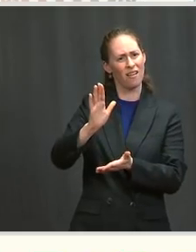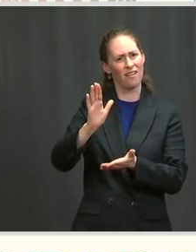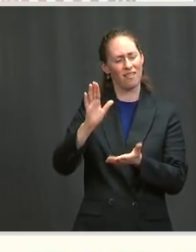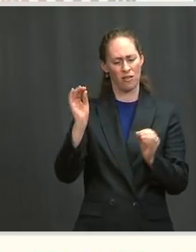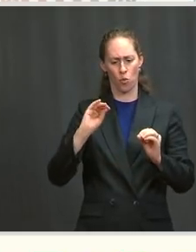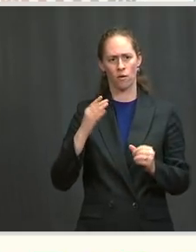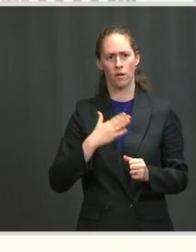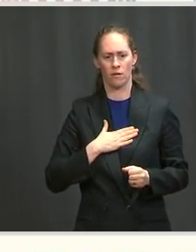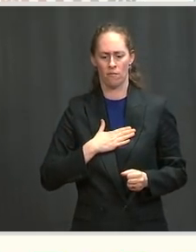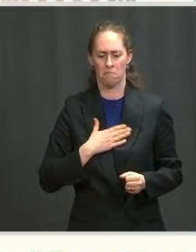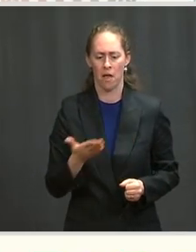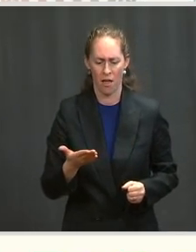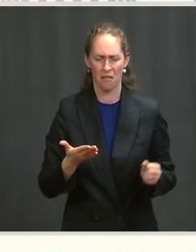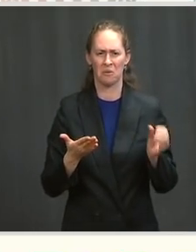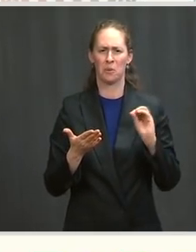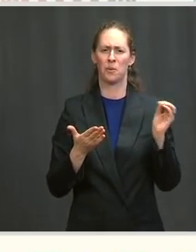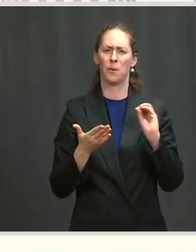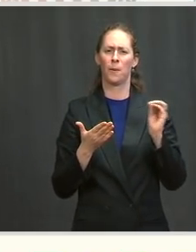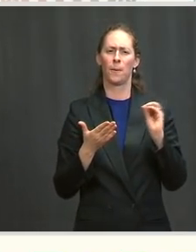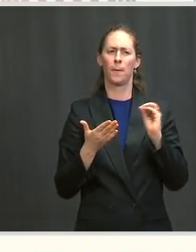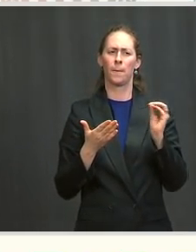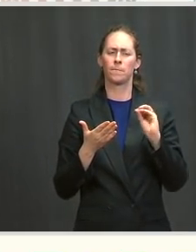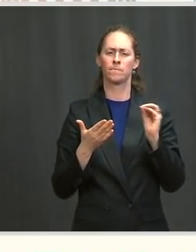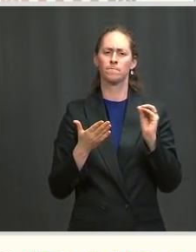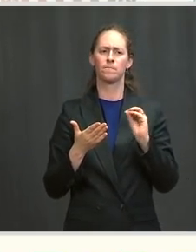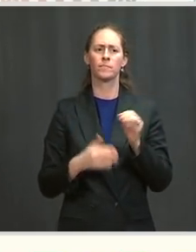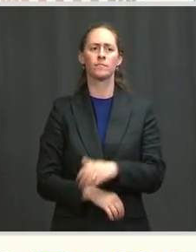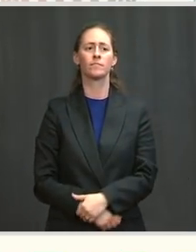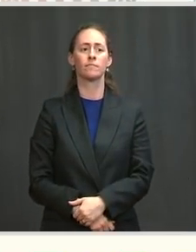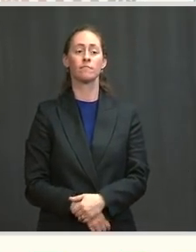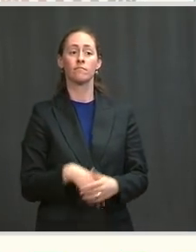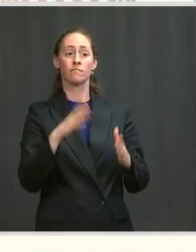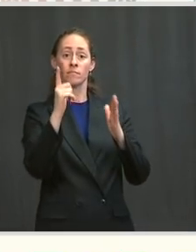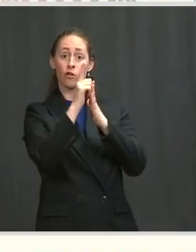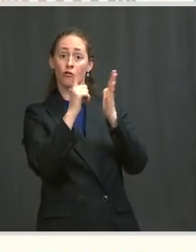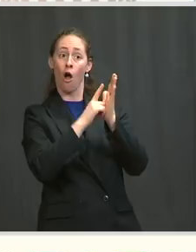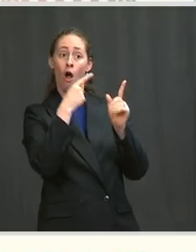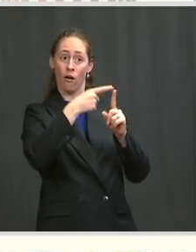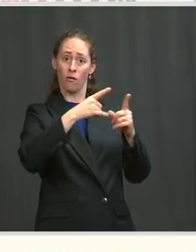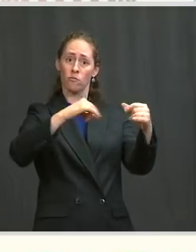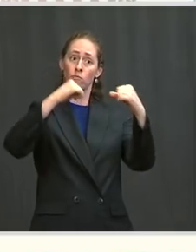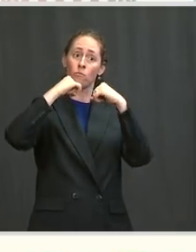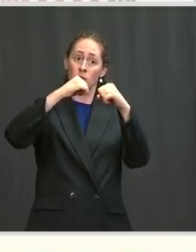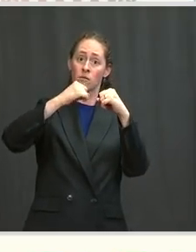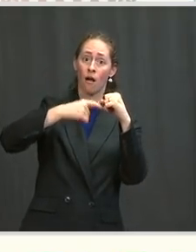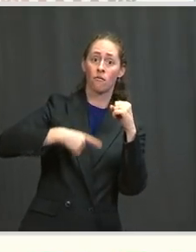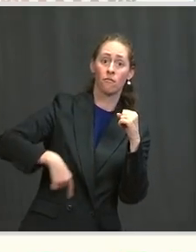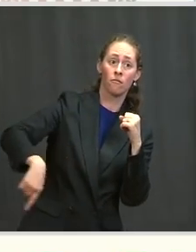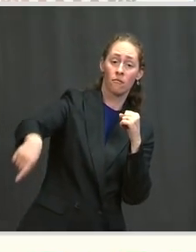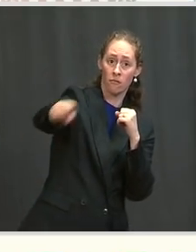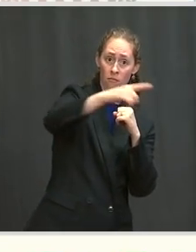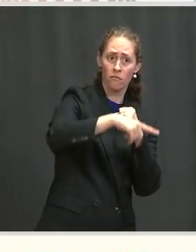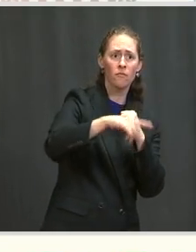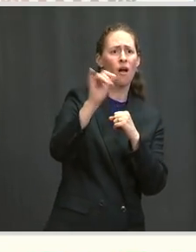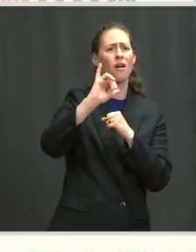doesn't just protect LGBTQ+ people. It's also going to strengthen existing civil rights protections for people of faith,